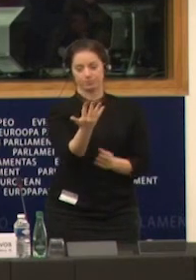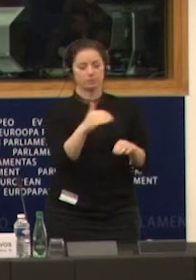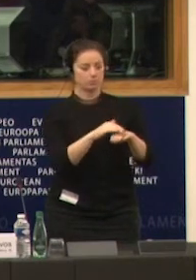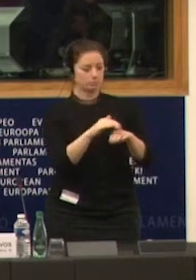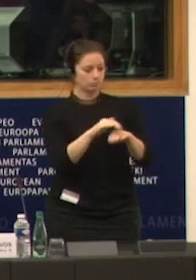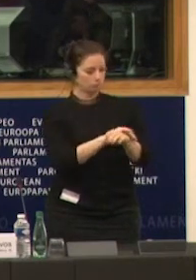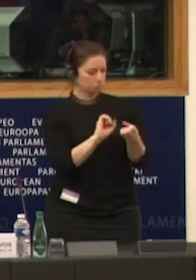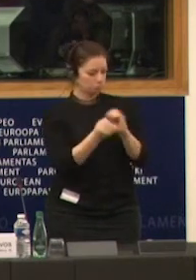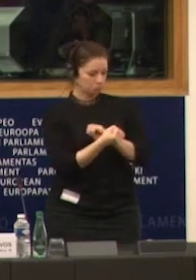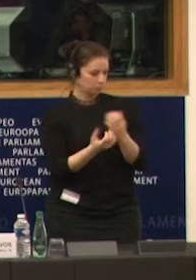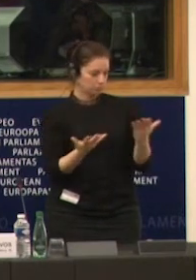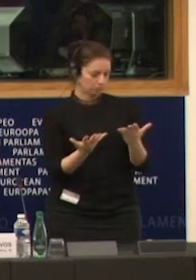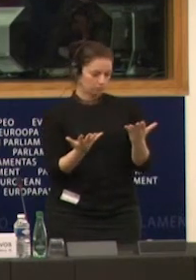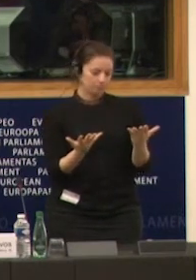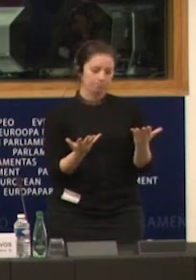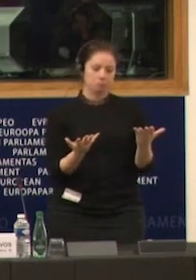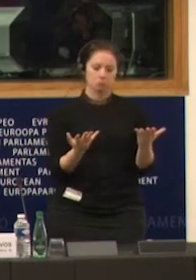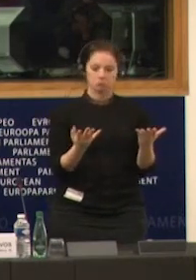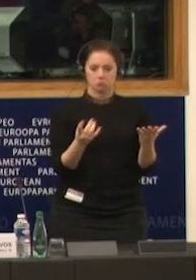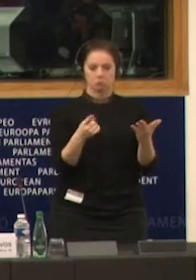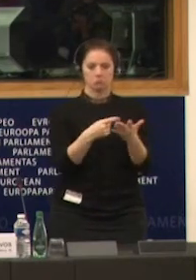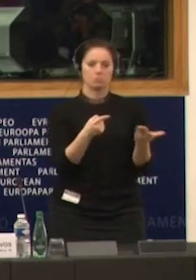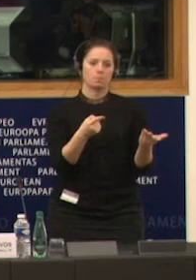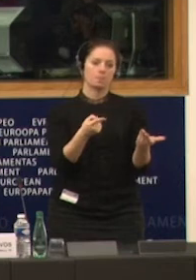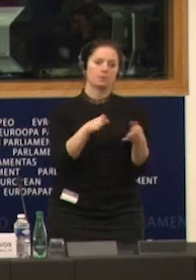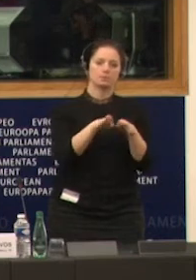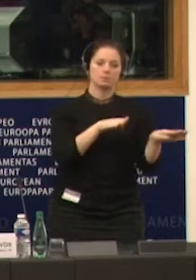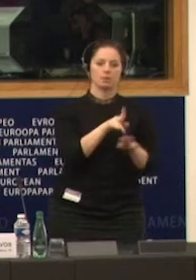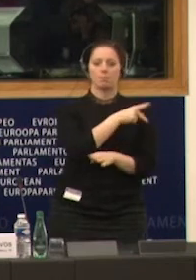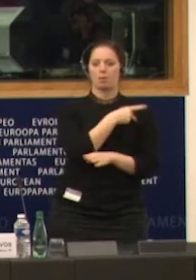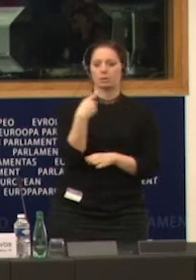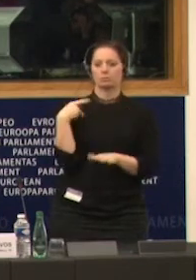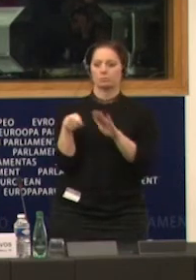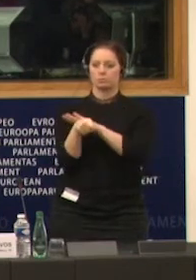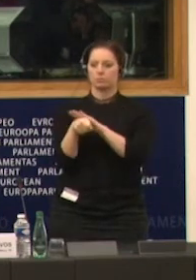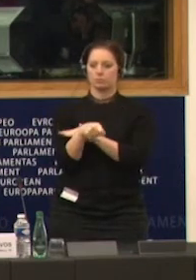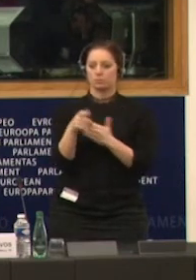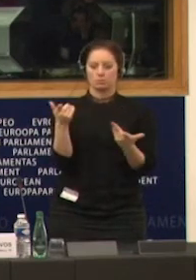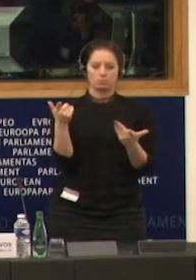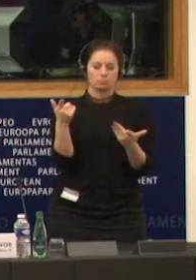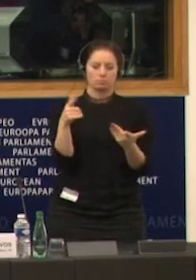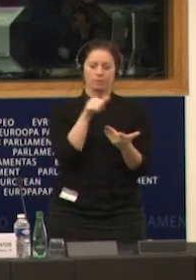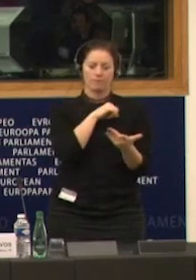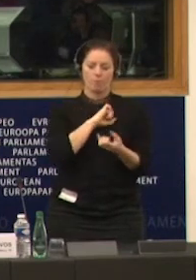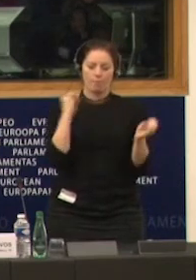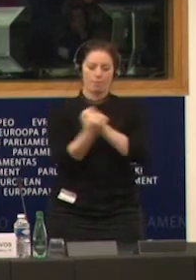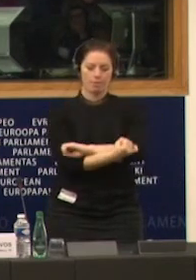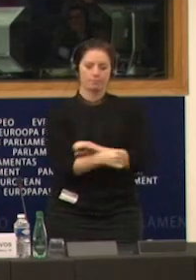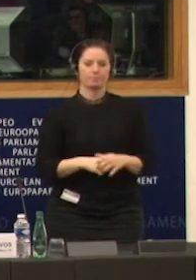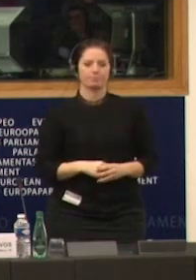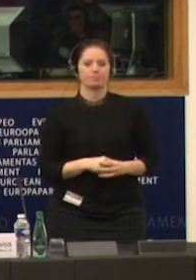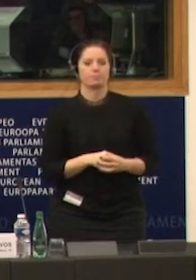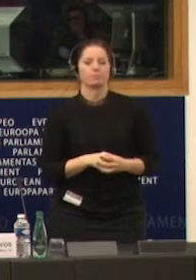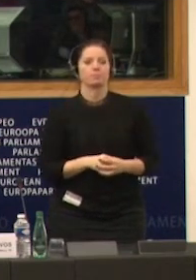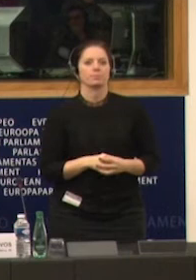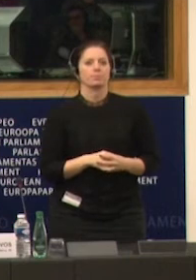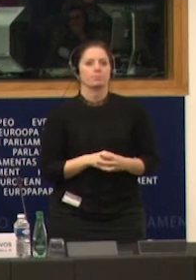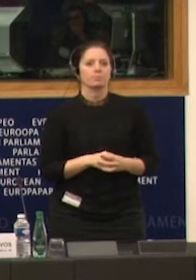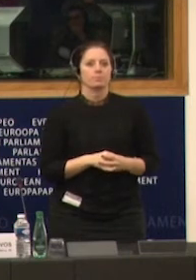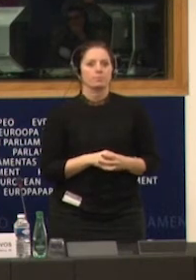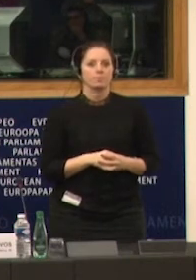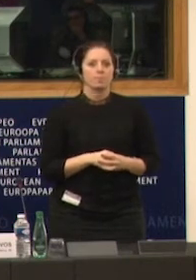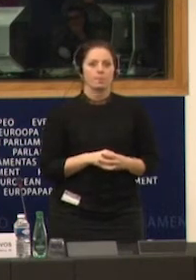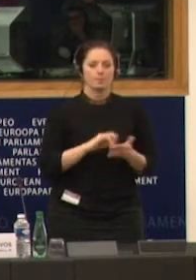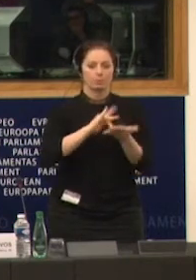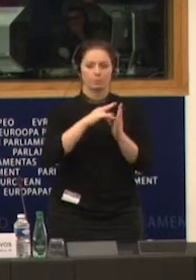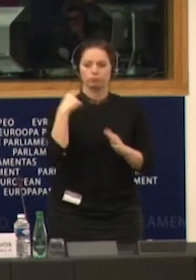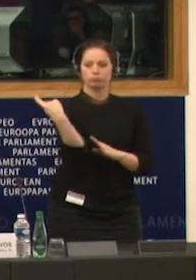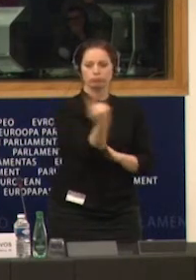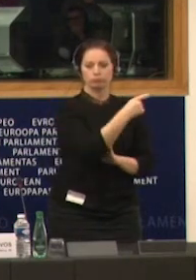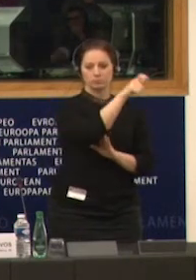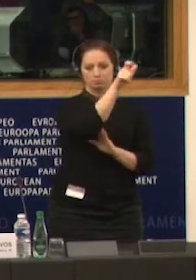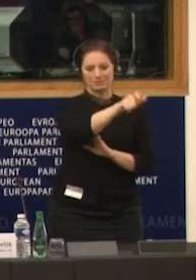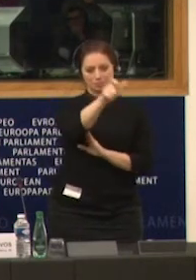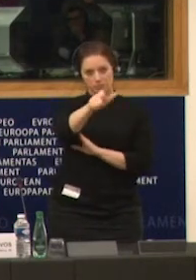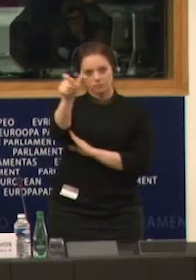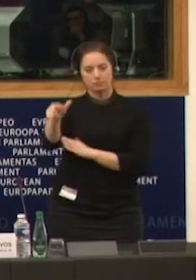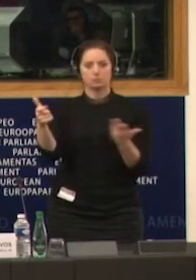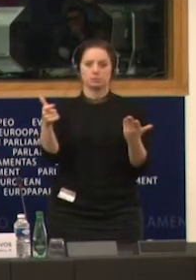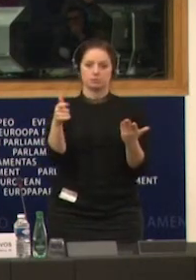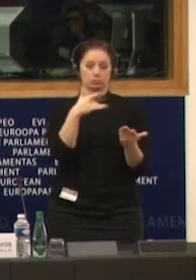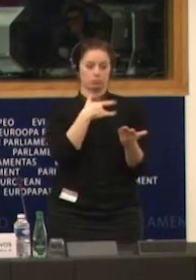There will be a reassessment of all Wajong benefit recipients. There will be reduction of sheltered employment. By 70%.